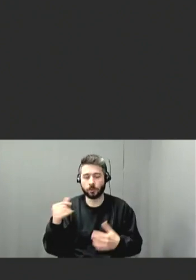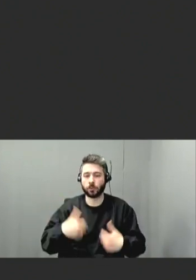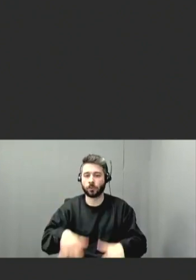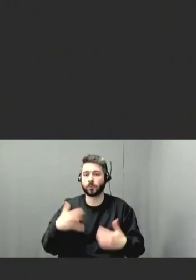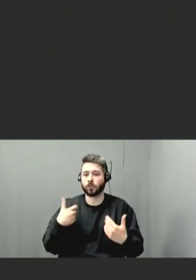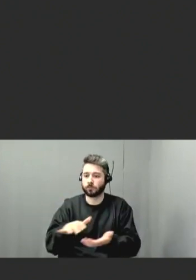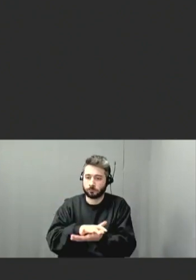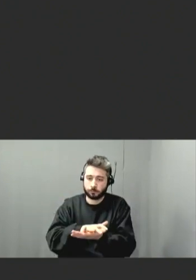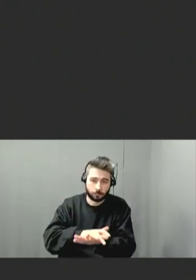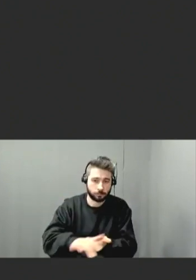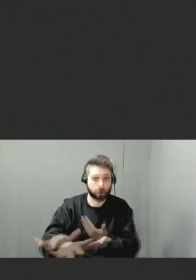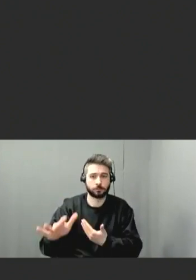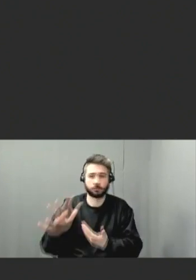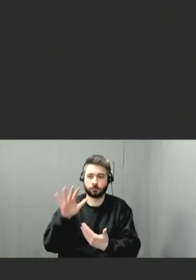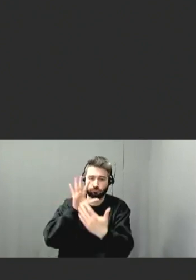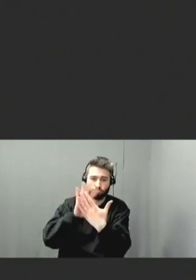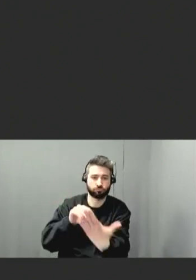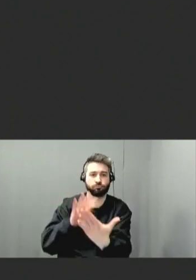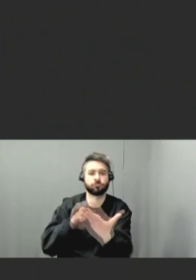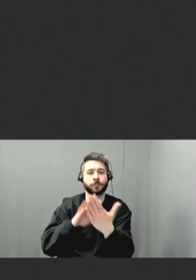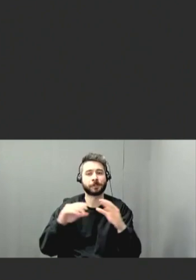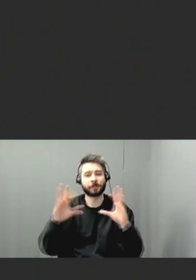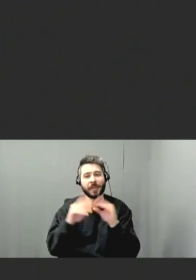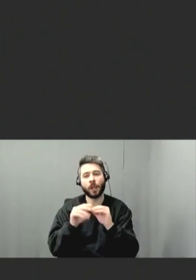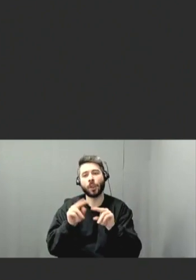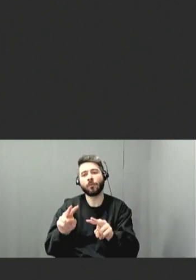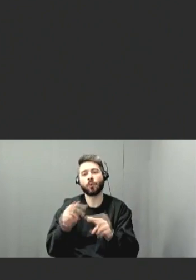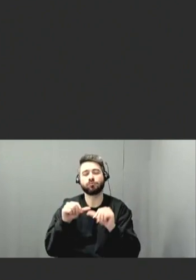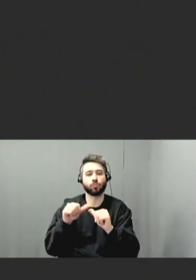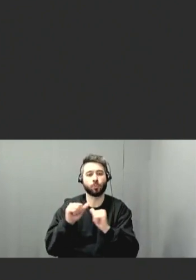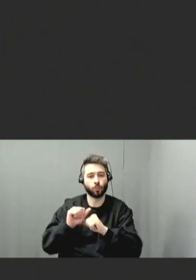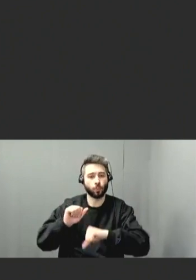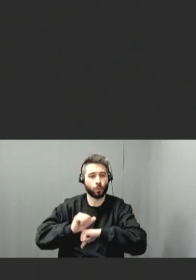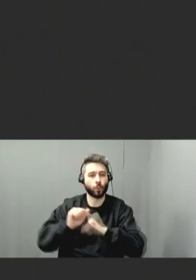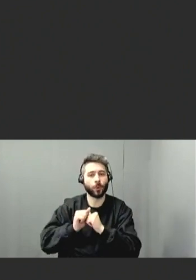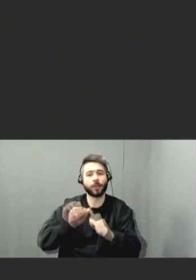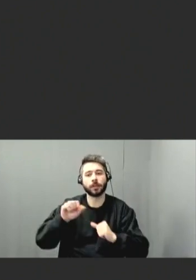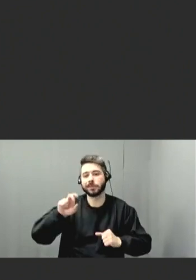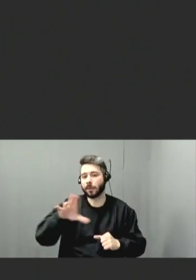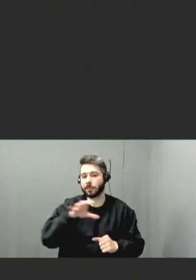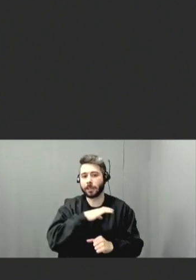I look forward to continuing to work with our subcommittees as we work on the vaccine